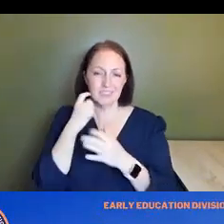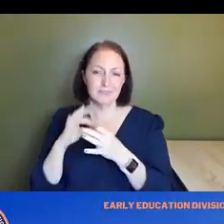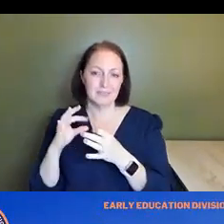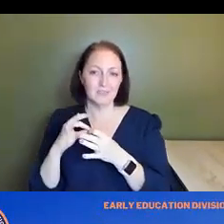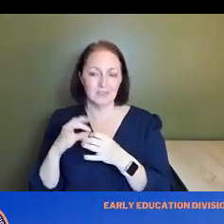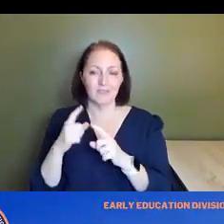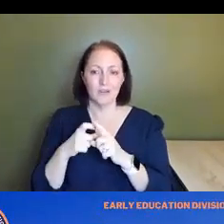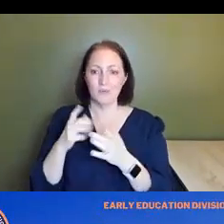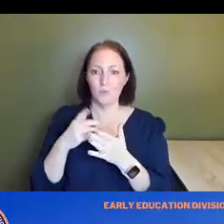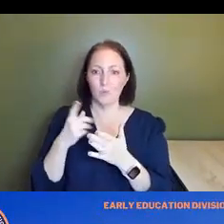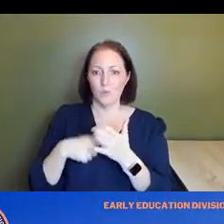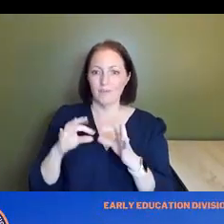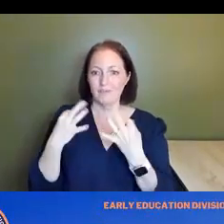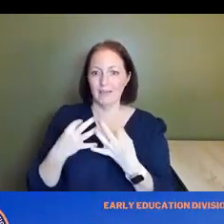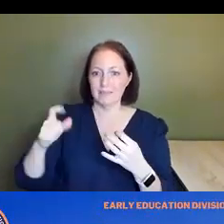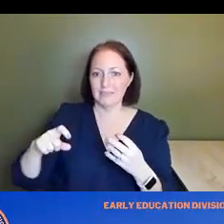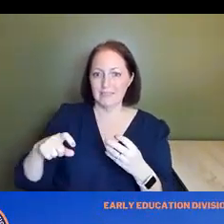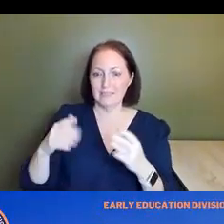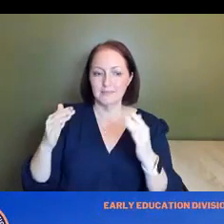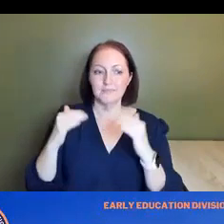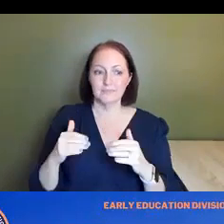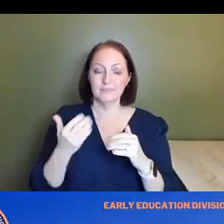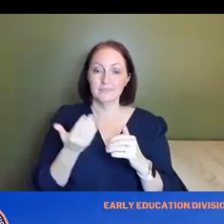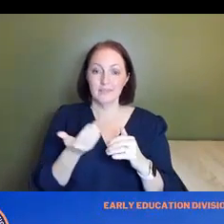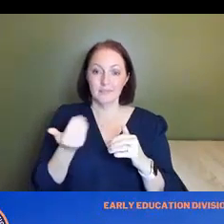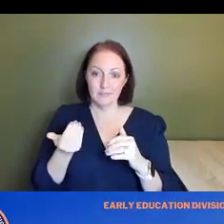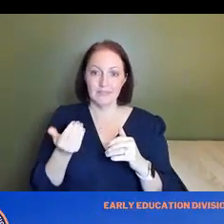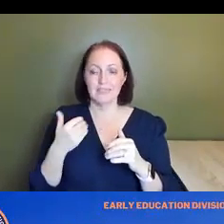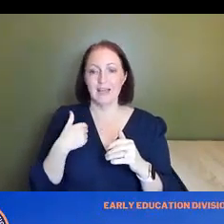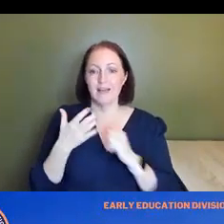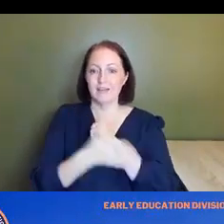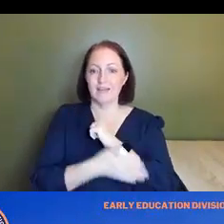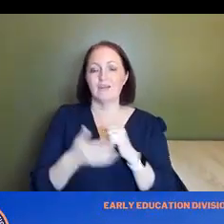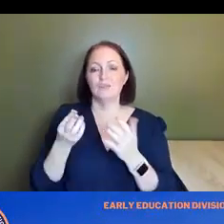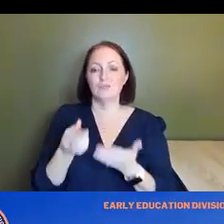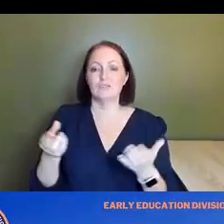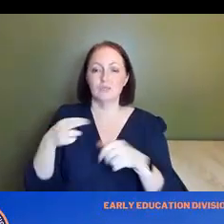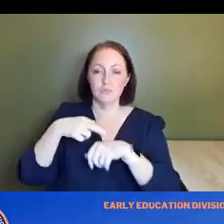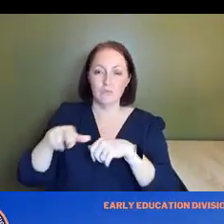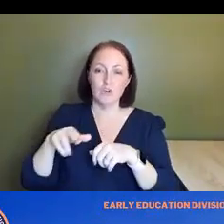needs of families. 15 of them house their counties Resource and Referral agency as Nadirah